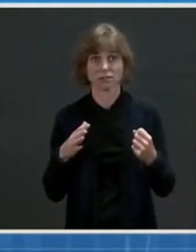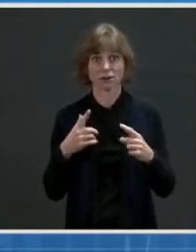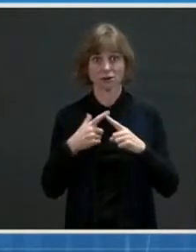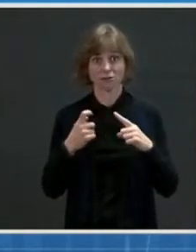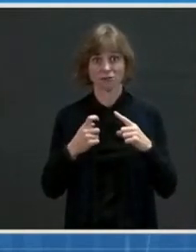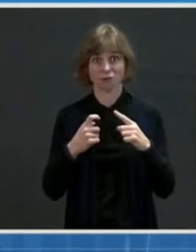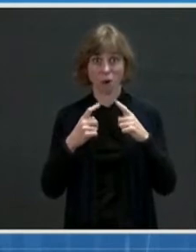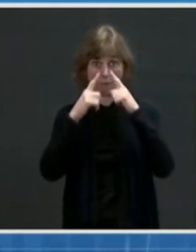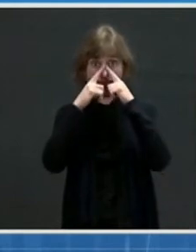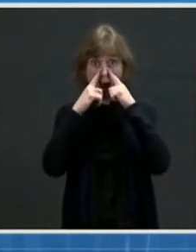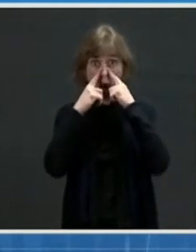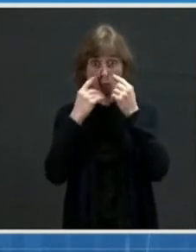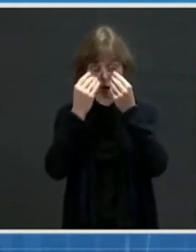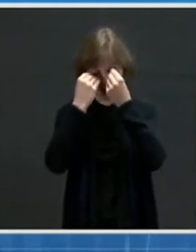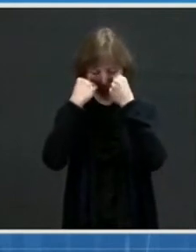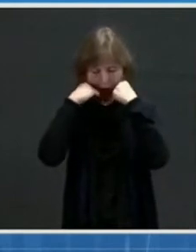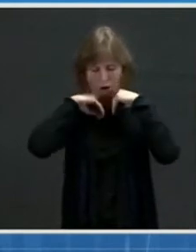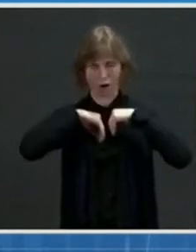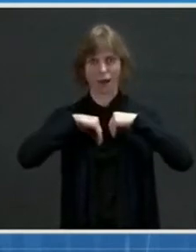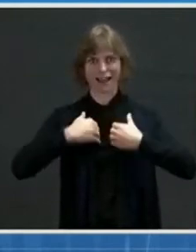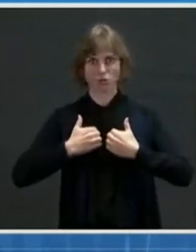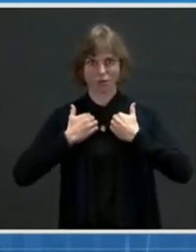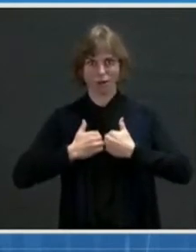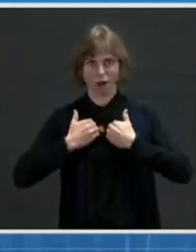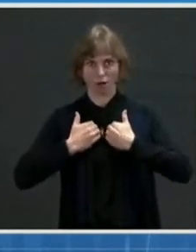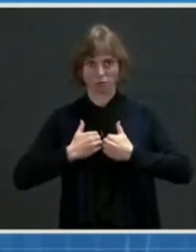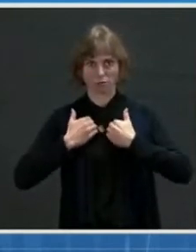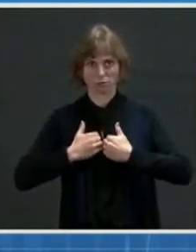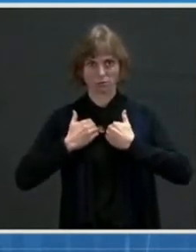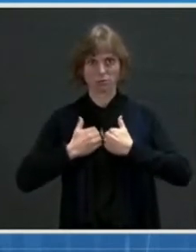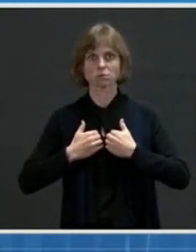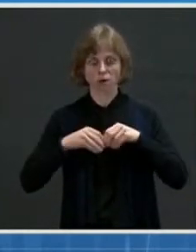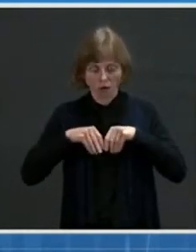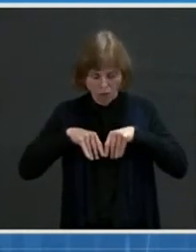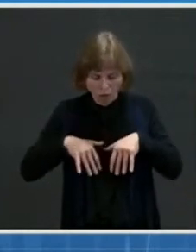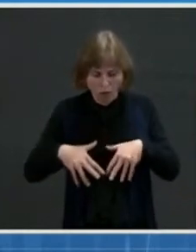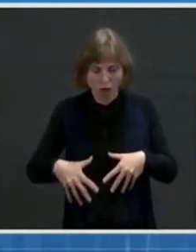VIRUS AND PREVENT IT FROM GOING